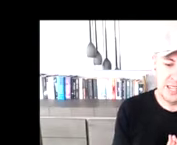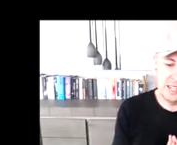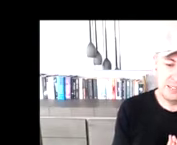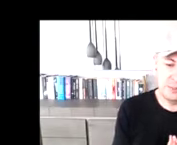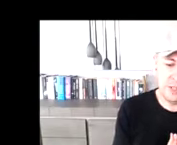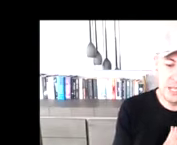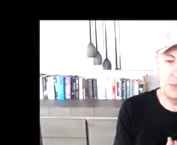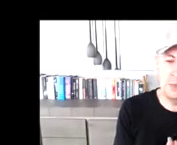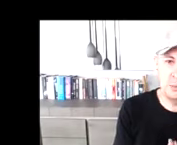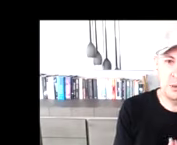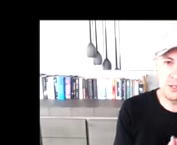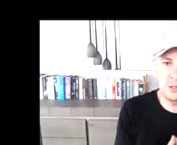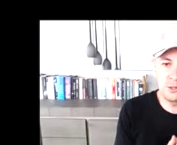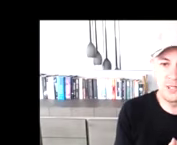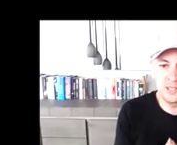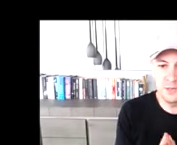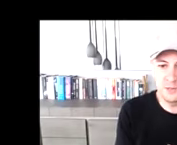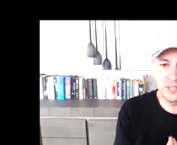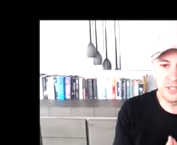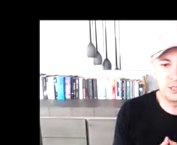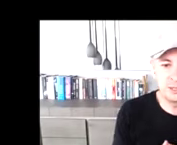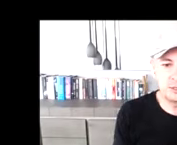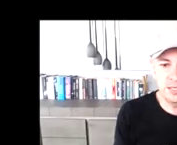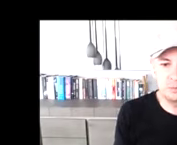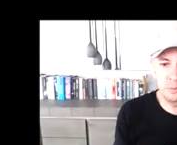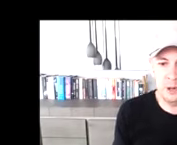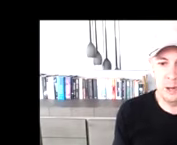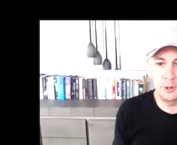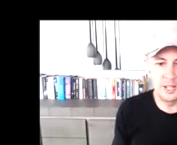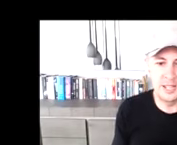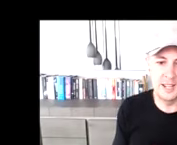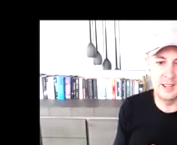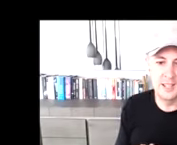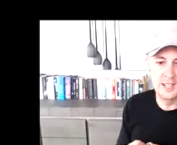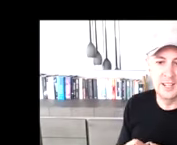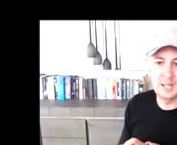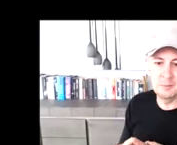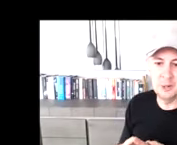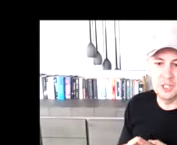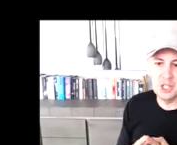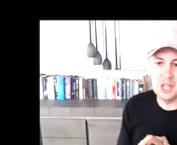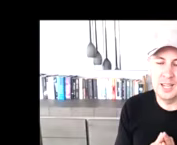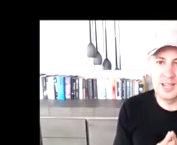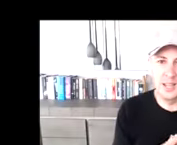And for anyone who wants to join us, we're just going to pop up on our on the chat now